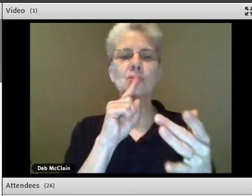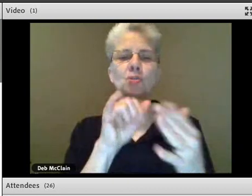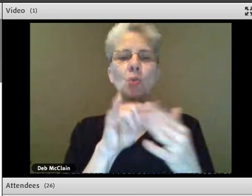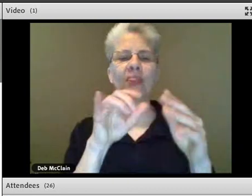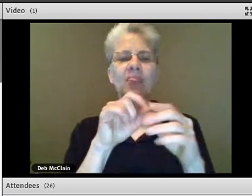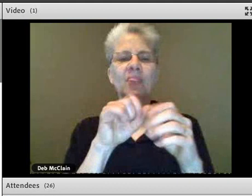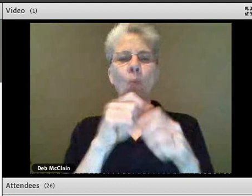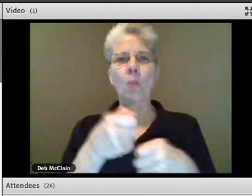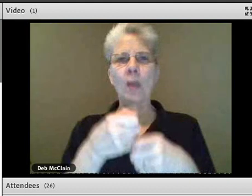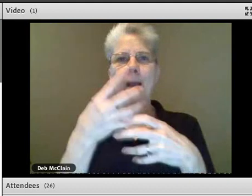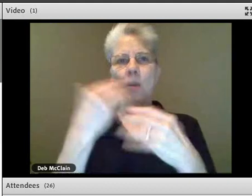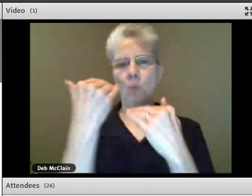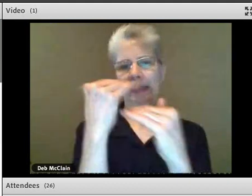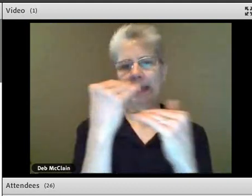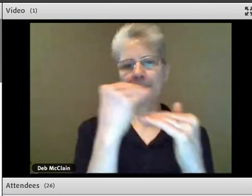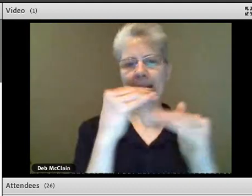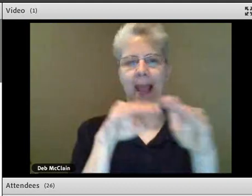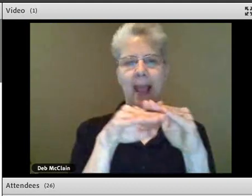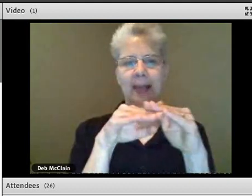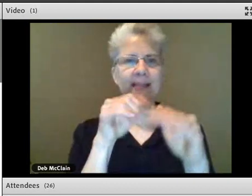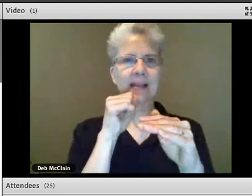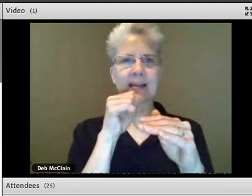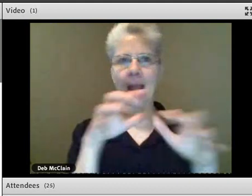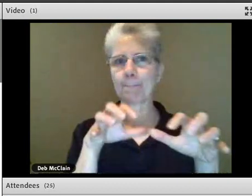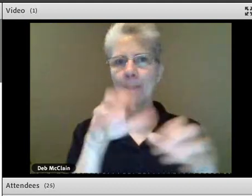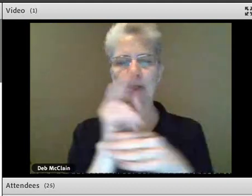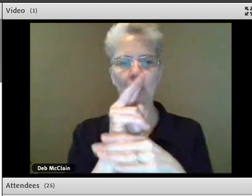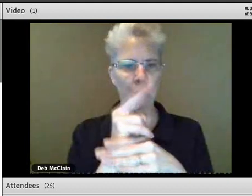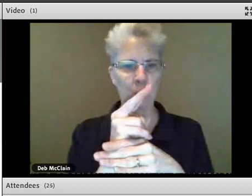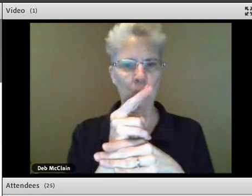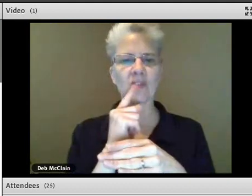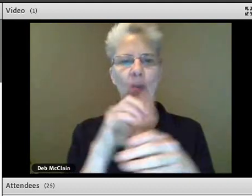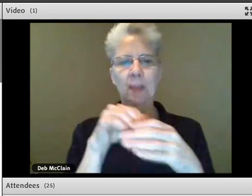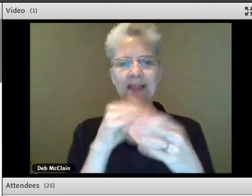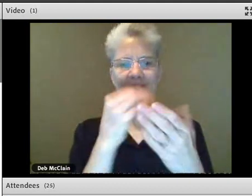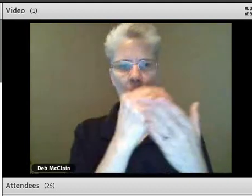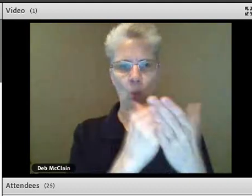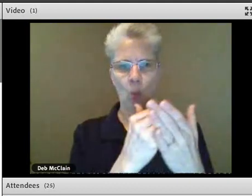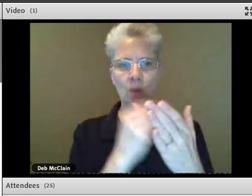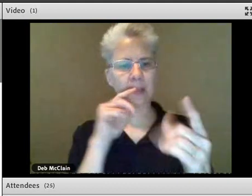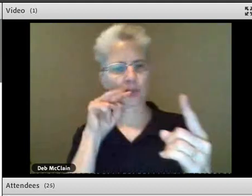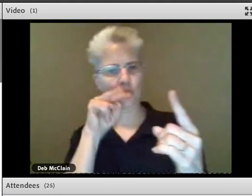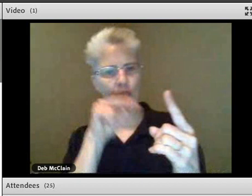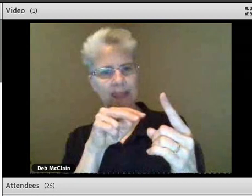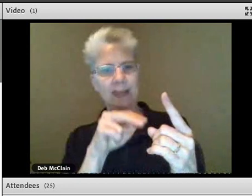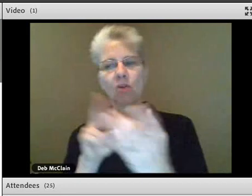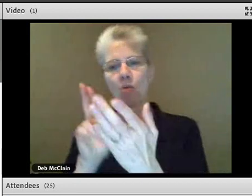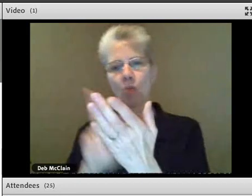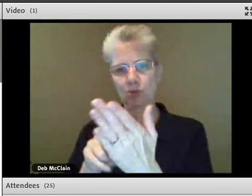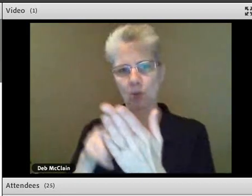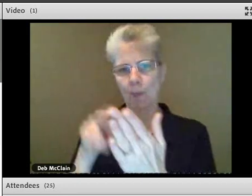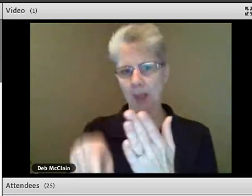we restrict the access to make it not public, and so you have to be inside this course in order to view this PDF,